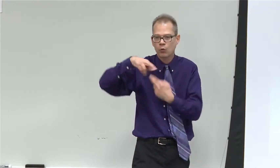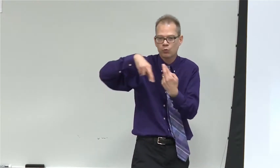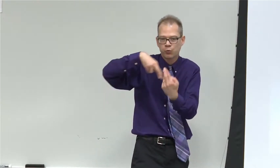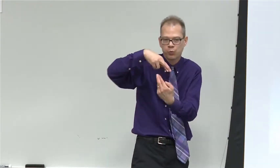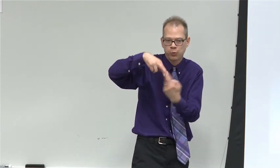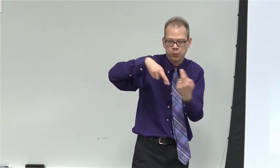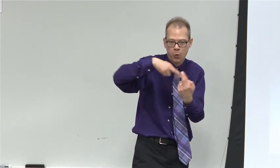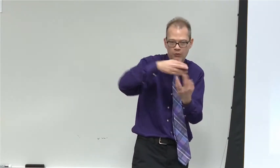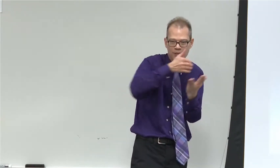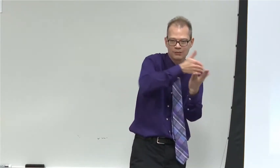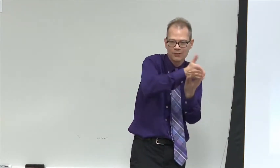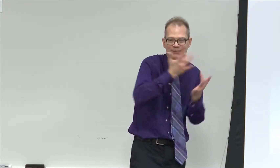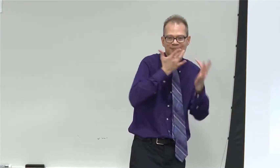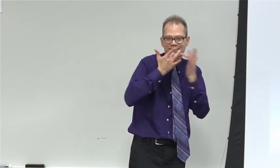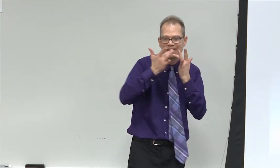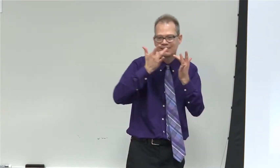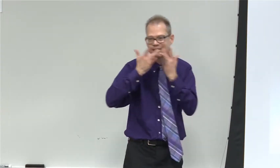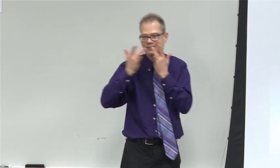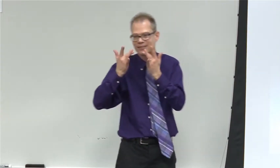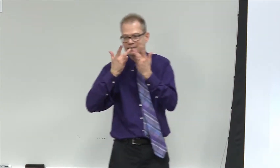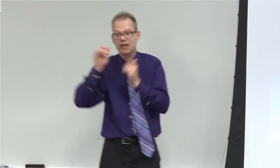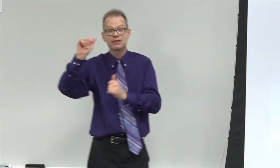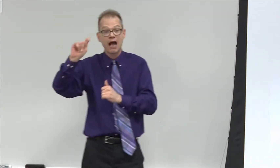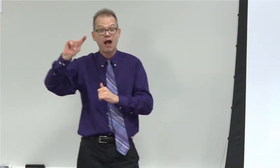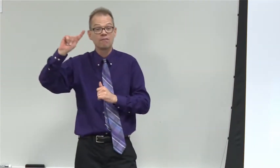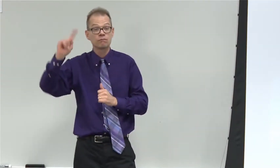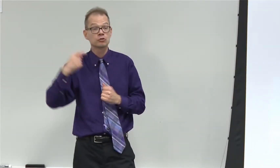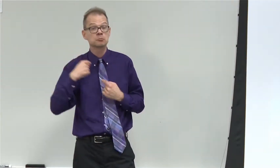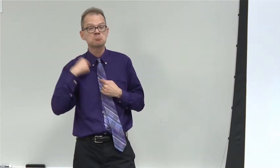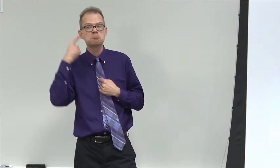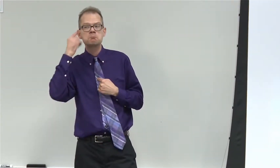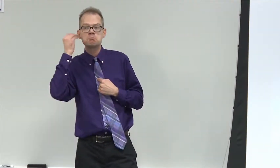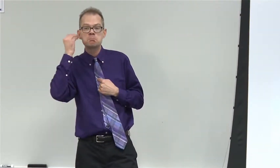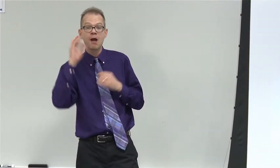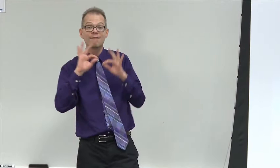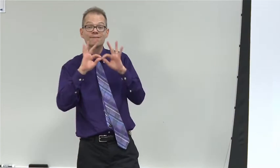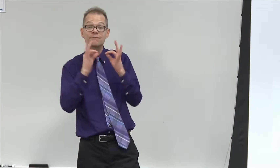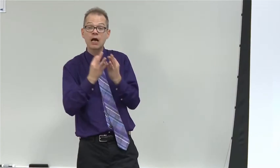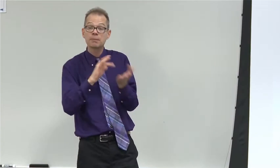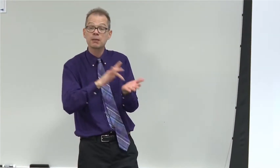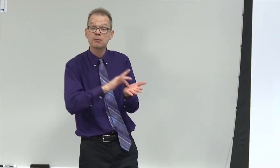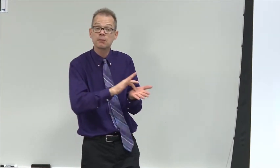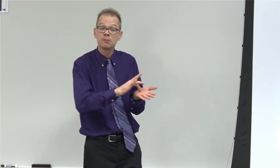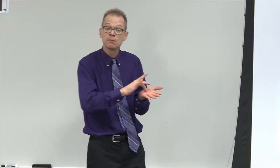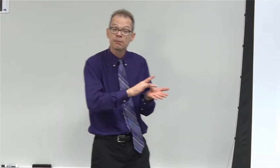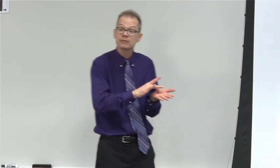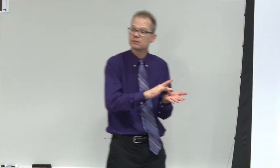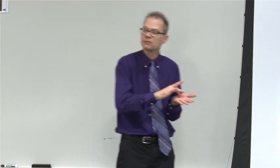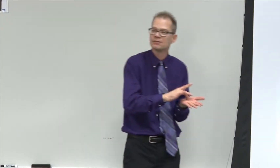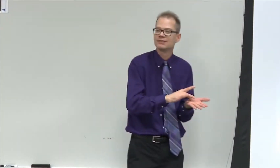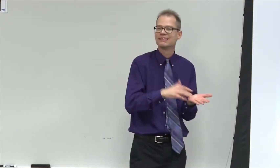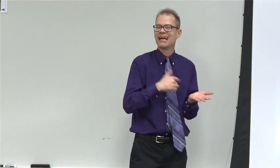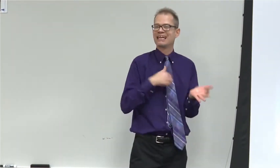So you go through different rotations, tasting different areas. At first, I thought that family medicine would be a good choice,